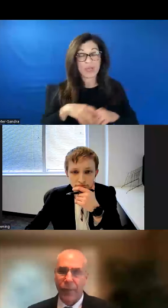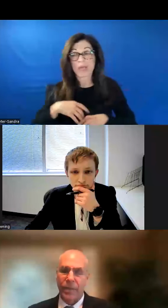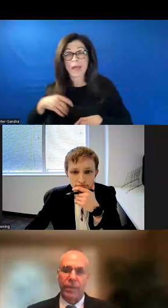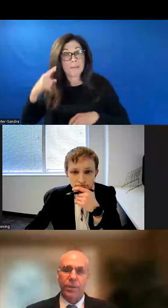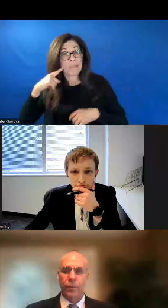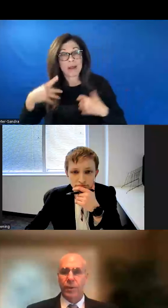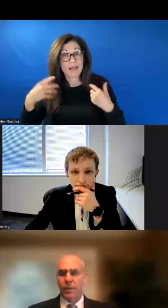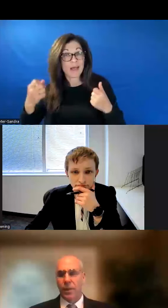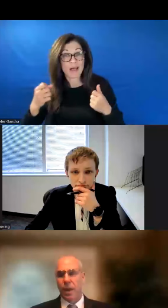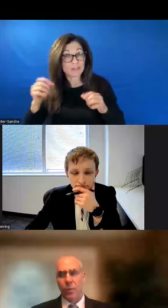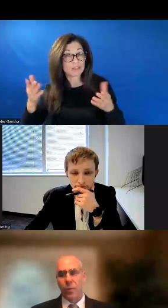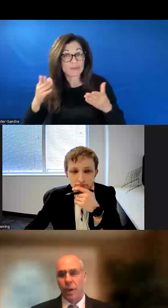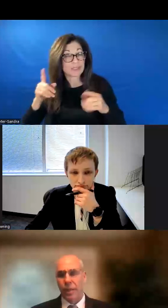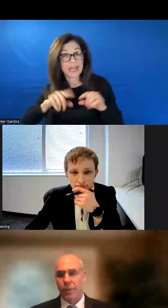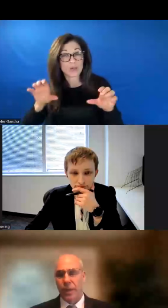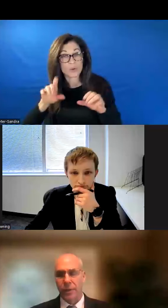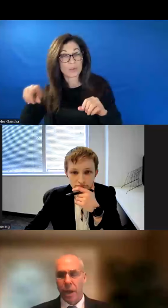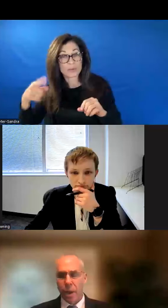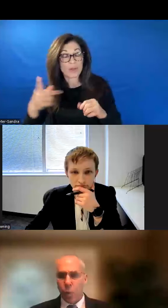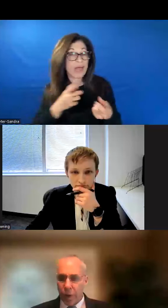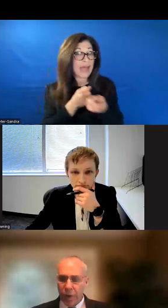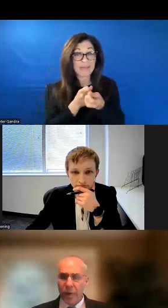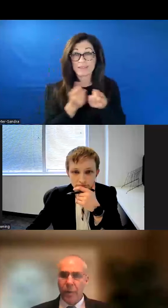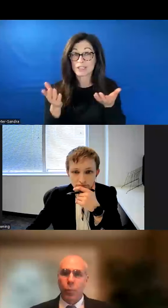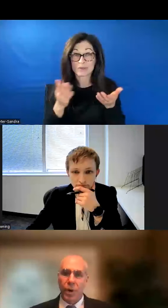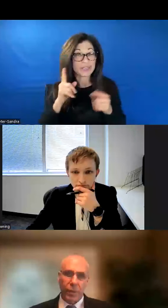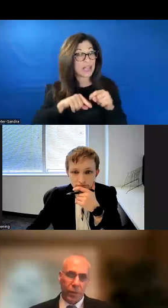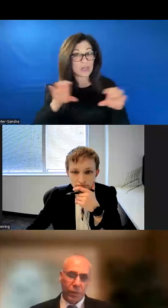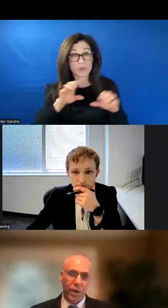ADVOCACY AND LAW ENFORCEMENT CANNOT DO IT BY THEMSELVES. WE NEED TO BRING